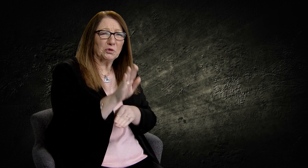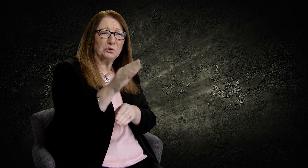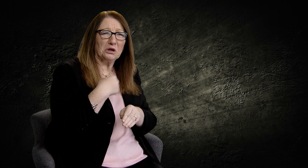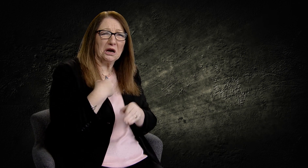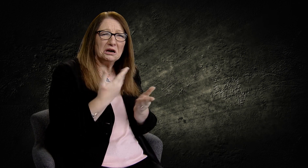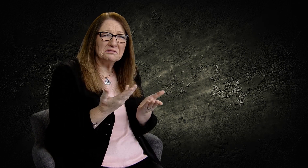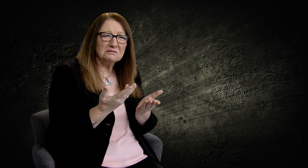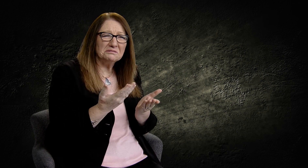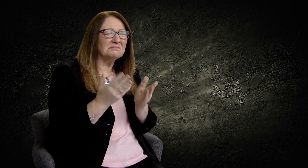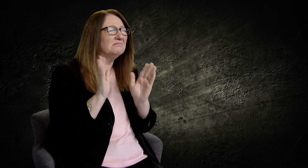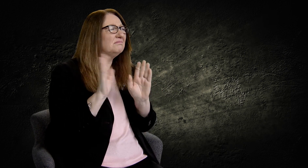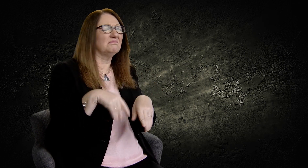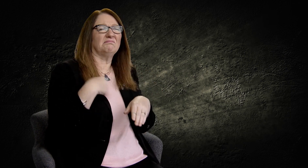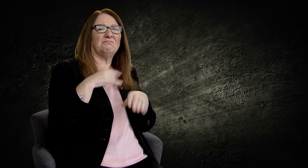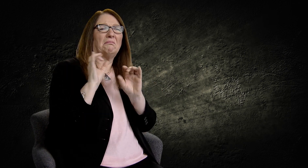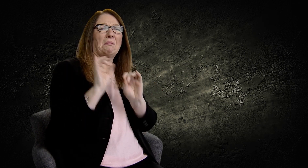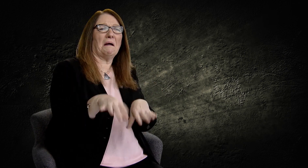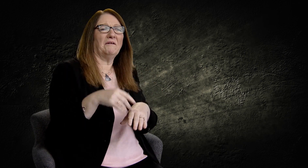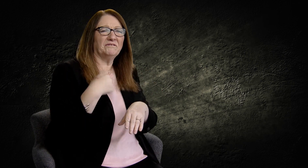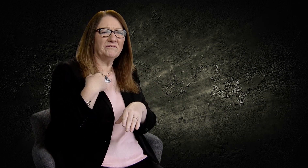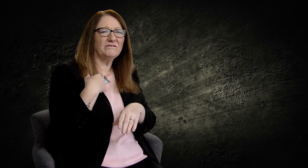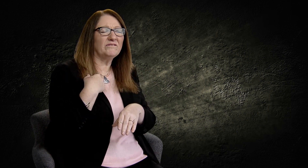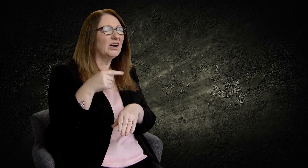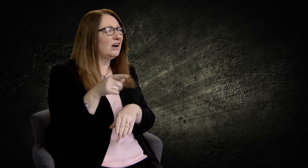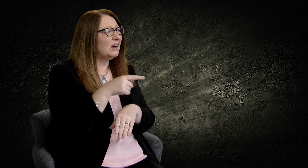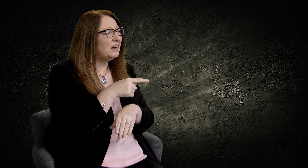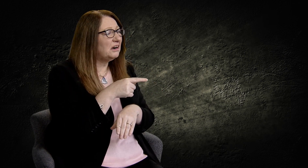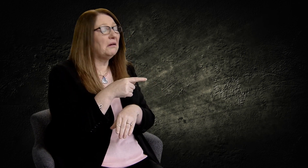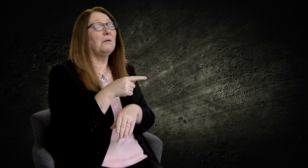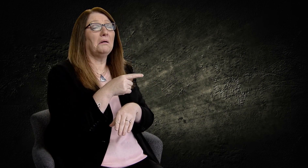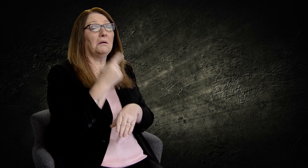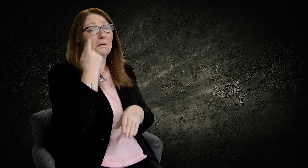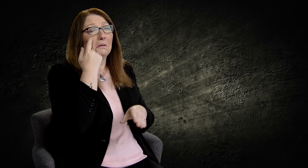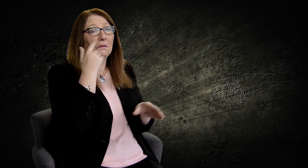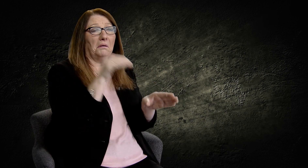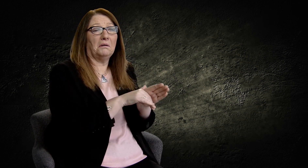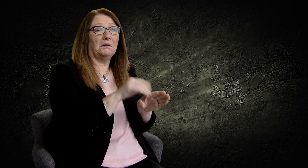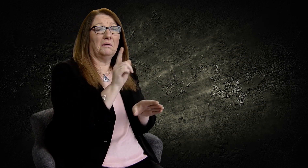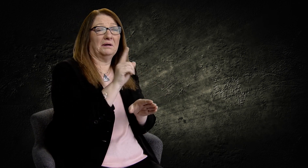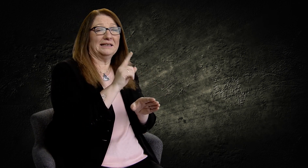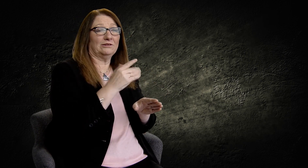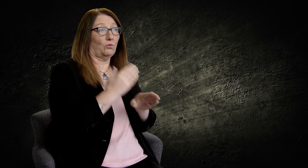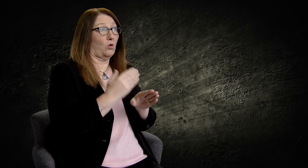In the end, it didn't feel like there was any real future in it, so I left.